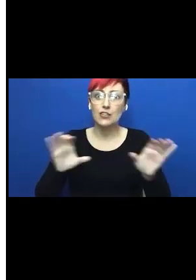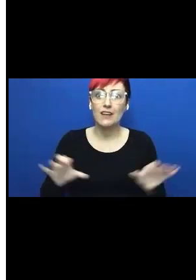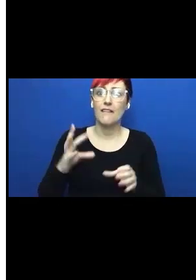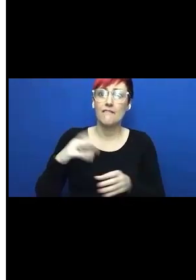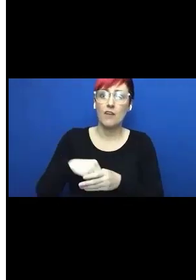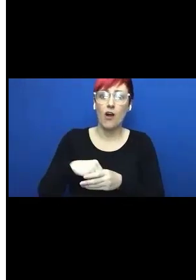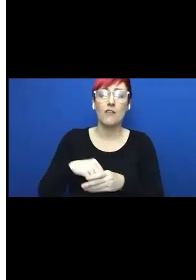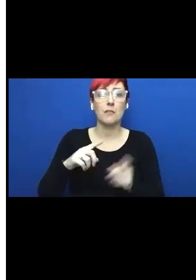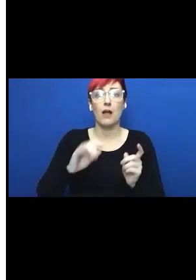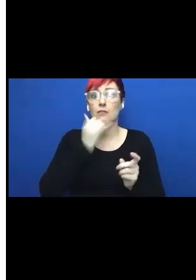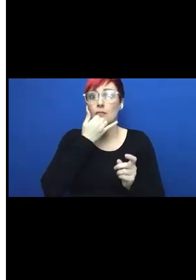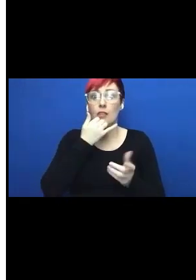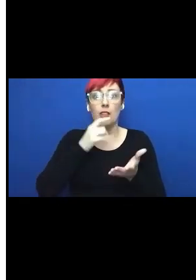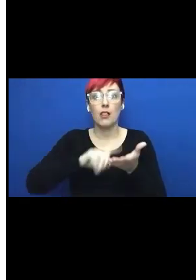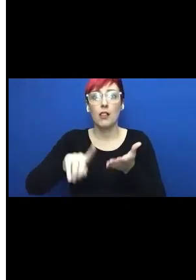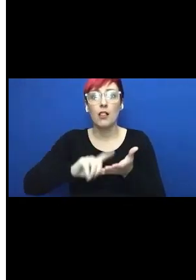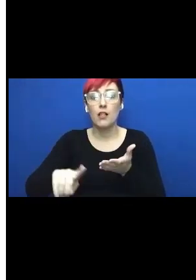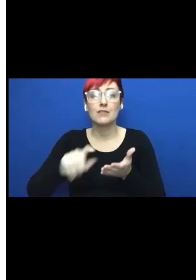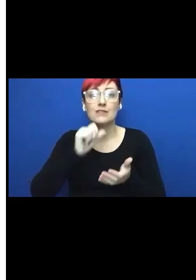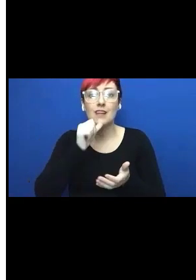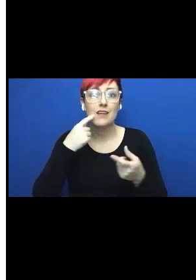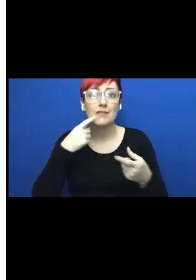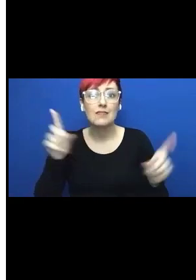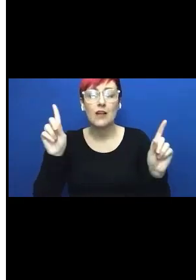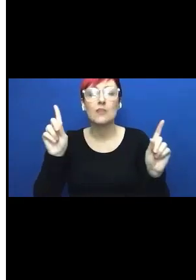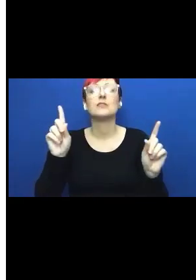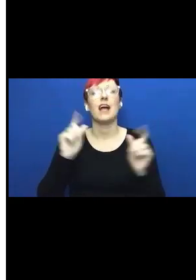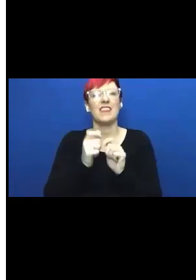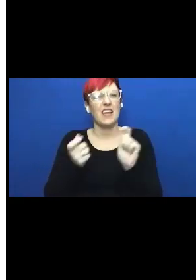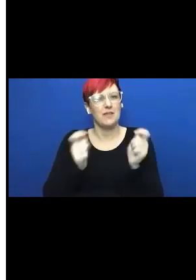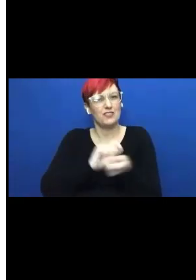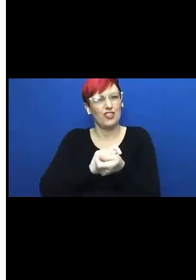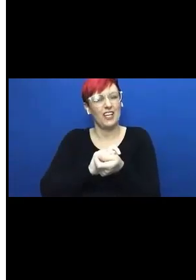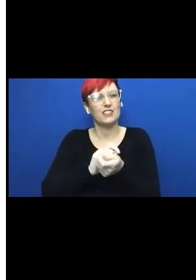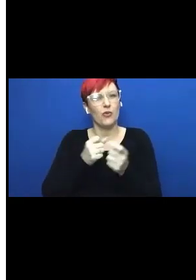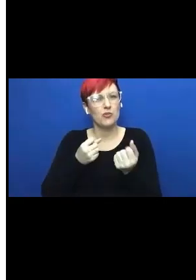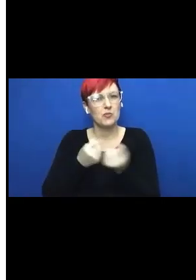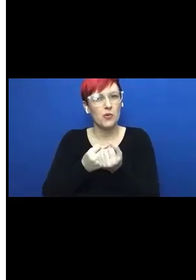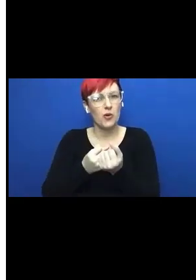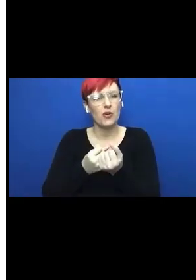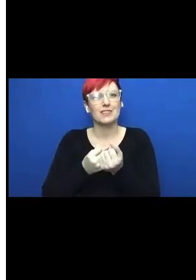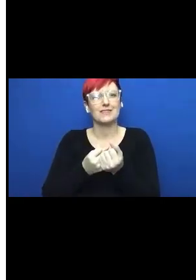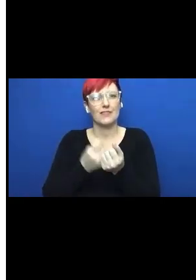which may alter decisions that the NIH uses to fund and/or support researchers